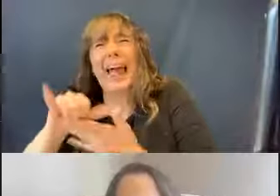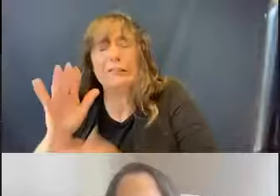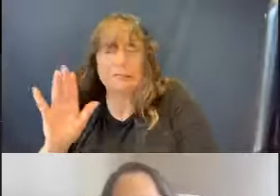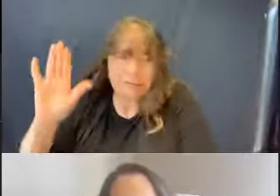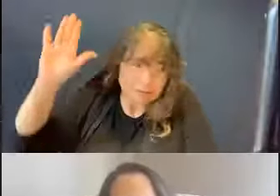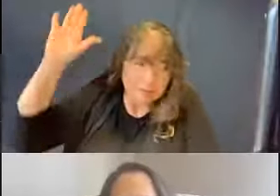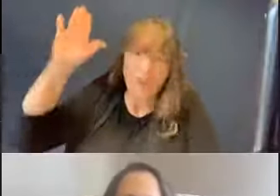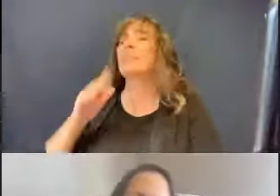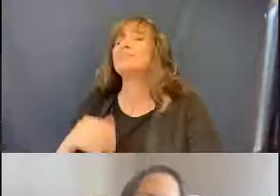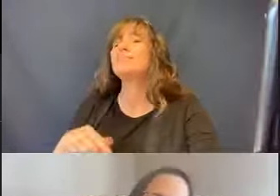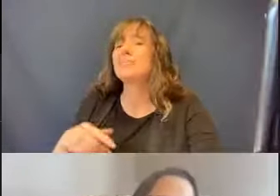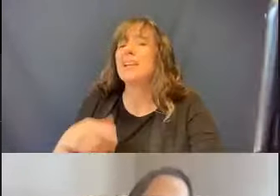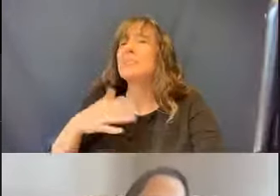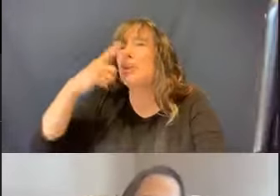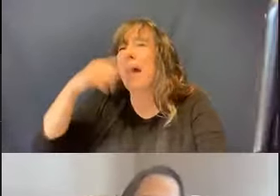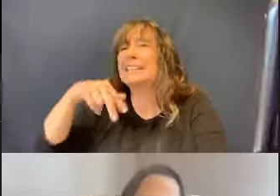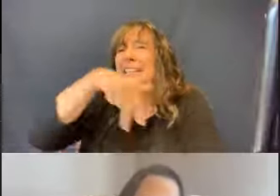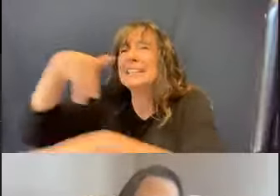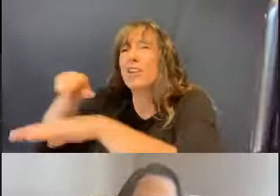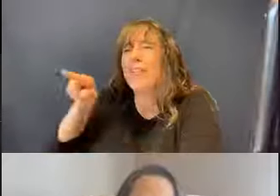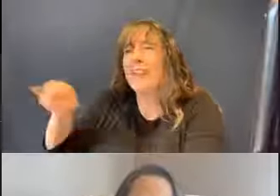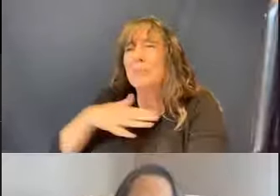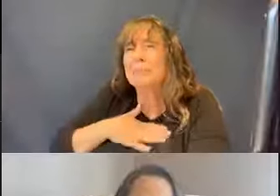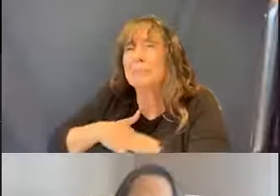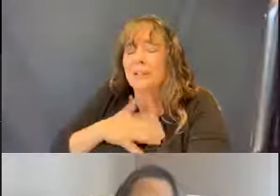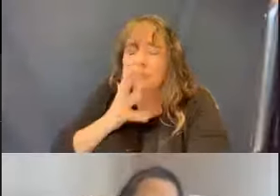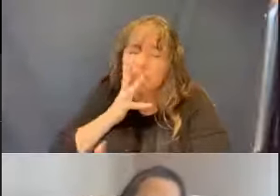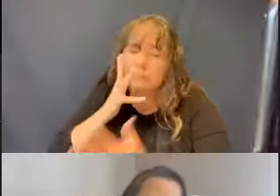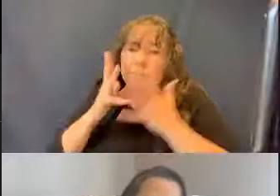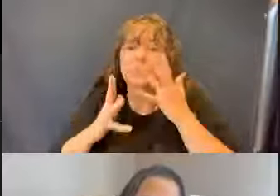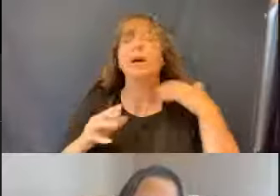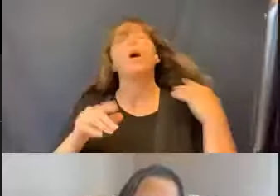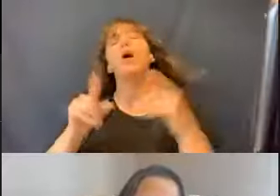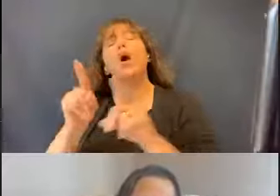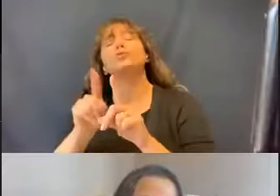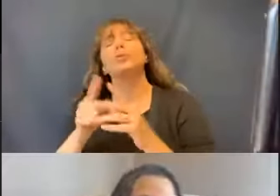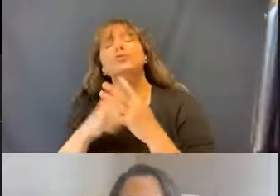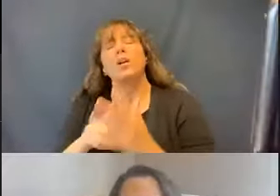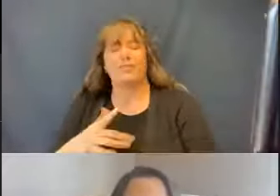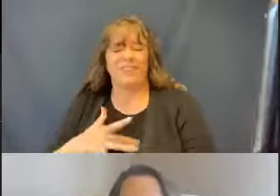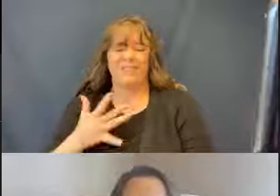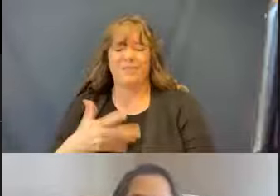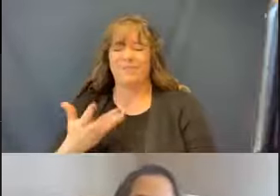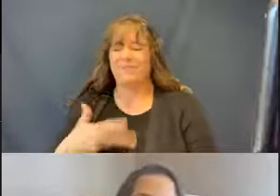location. And then, you know, just starting to feel like maybe I'm not good enough to